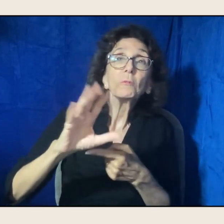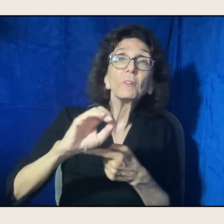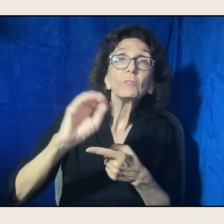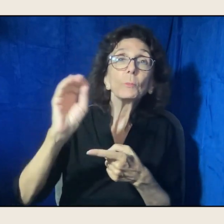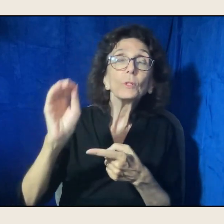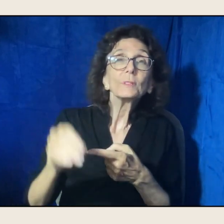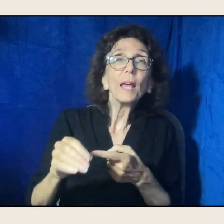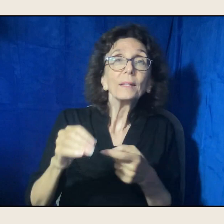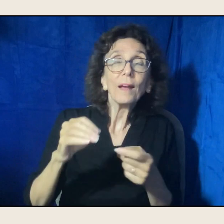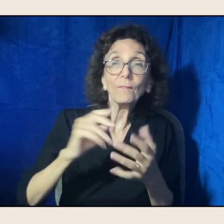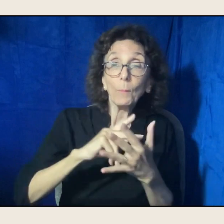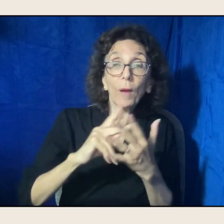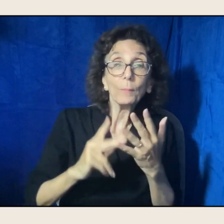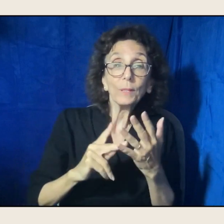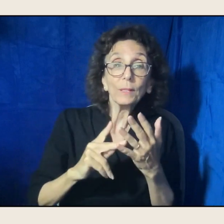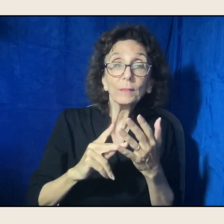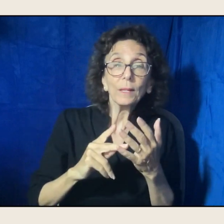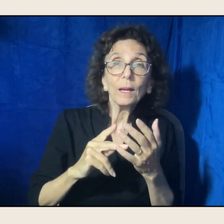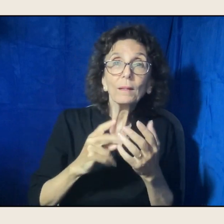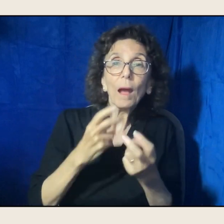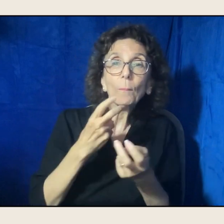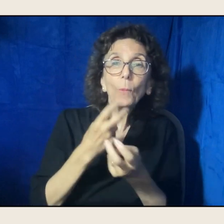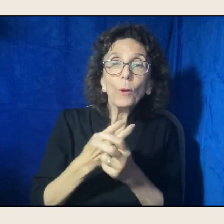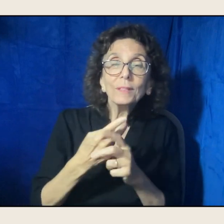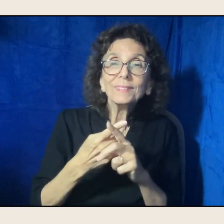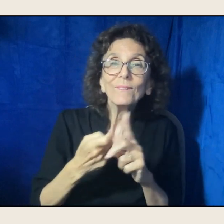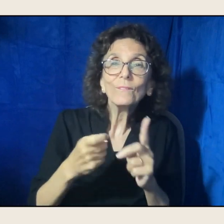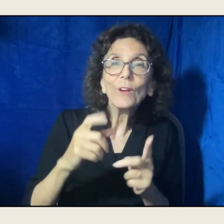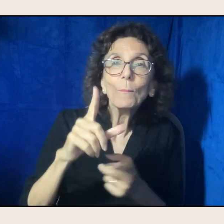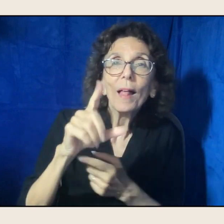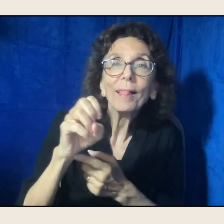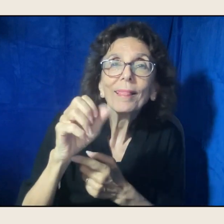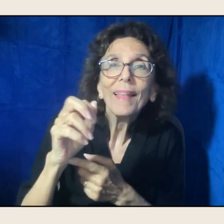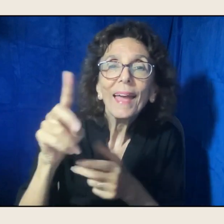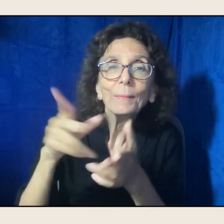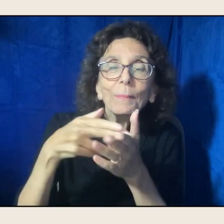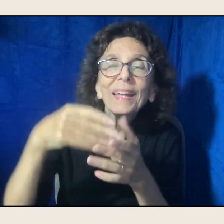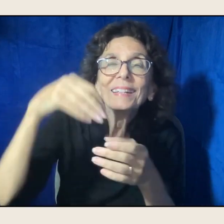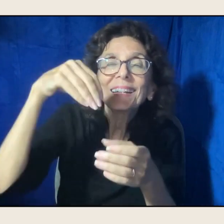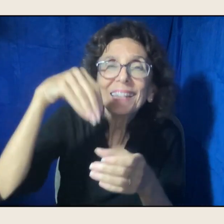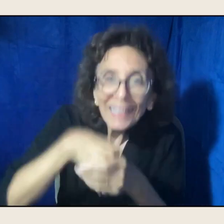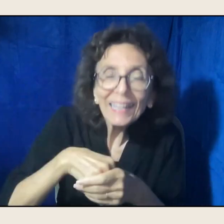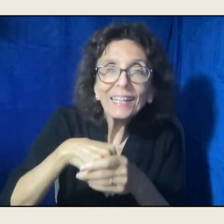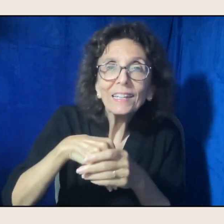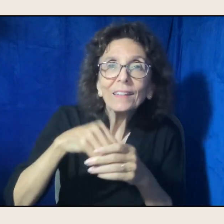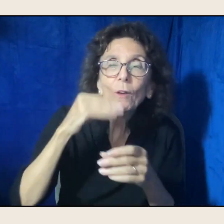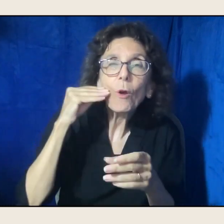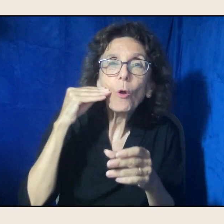were poisoned with lead, before the storm. And there was no money to deal with that.